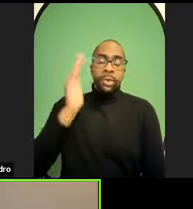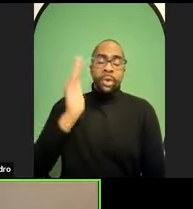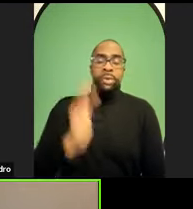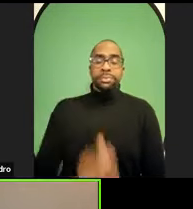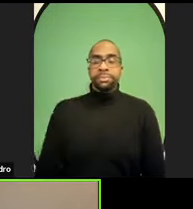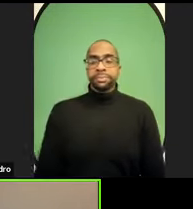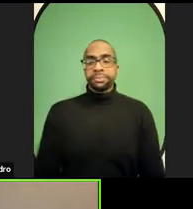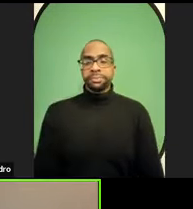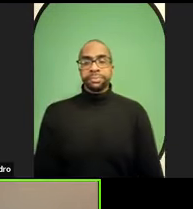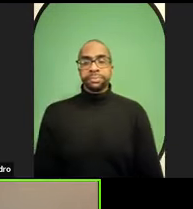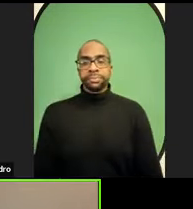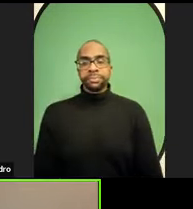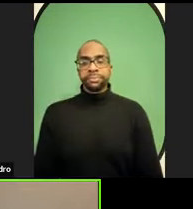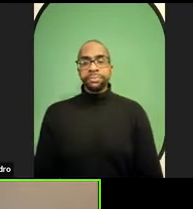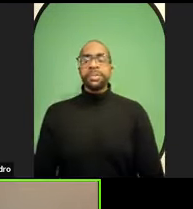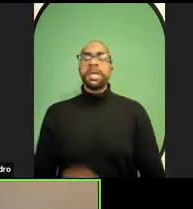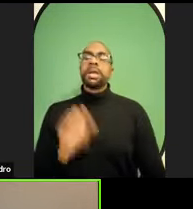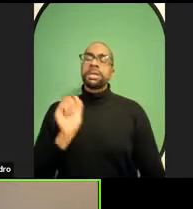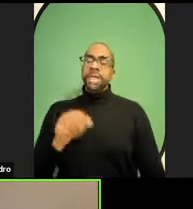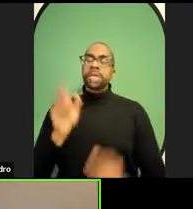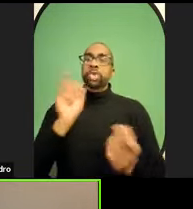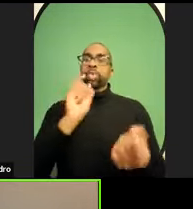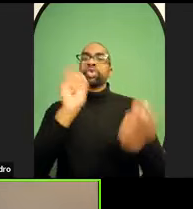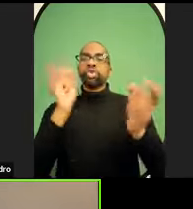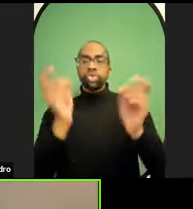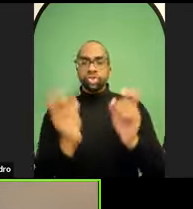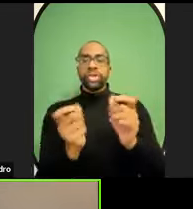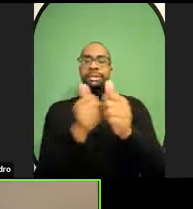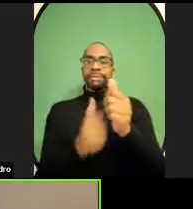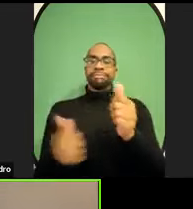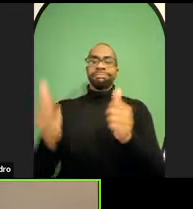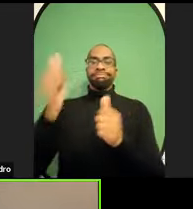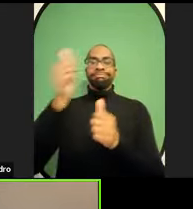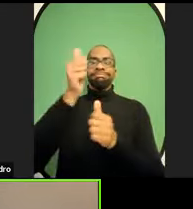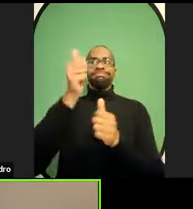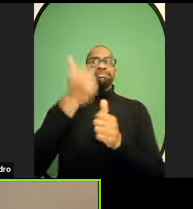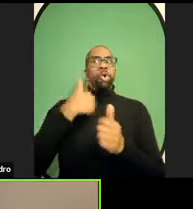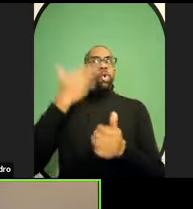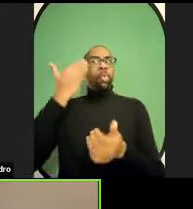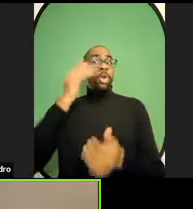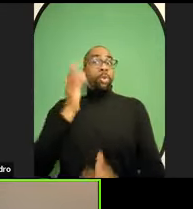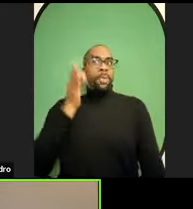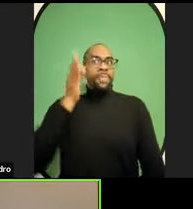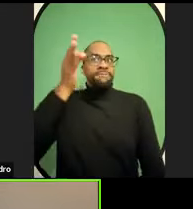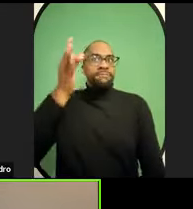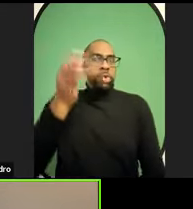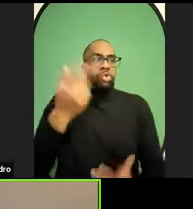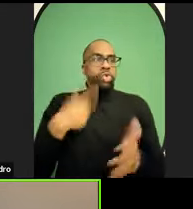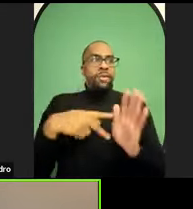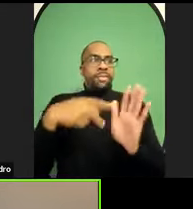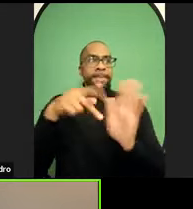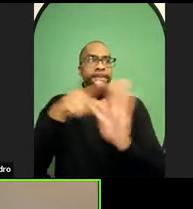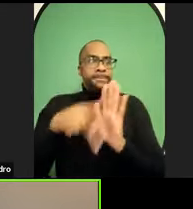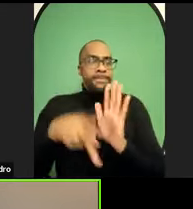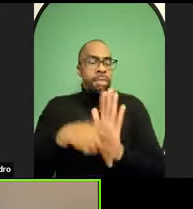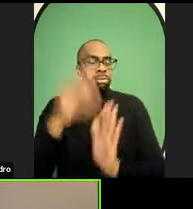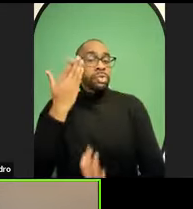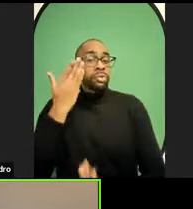administration. So, I guess. well and the thing to say there is that like, yes is that like that.